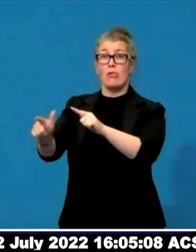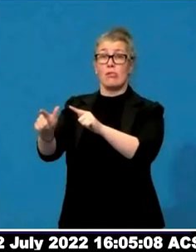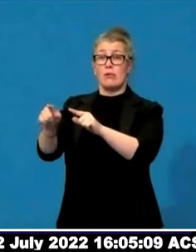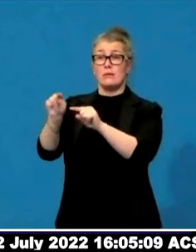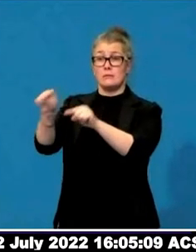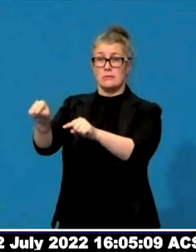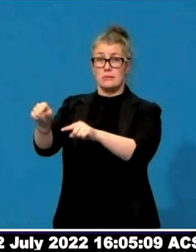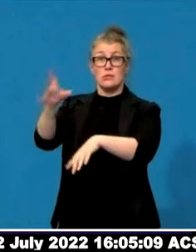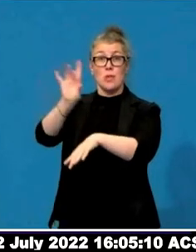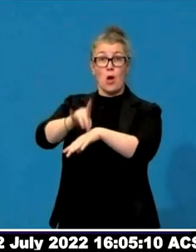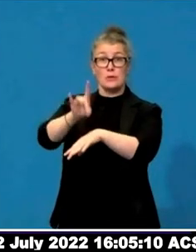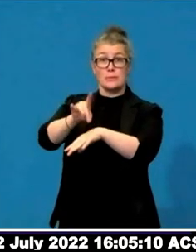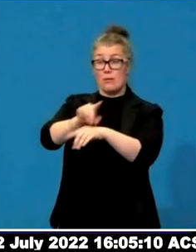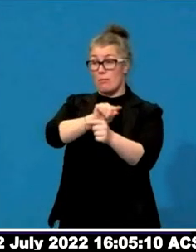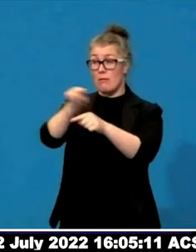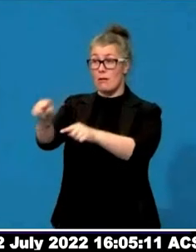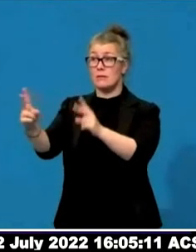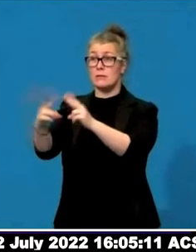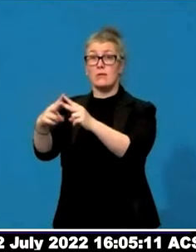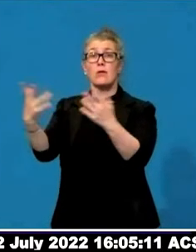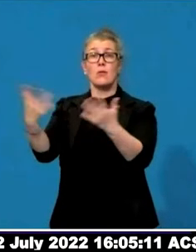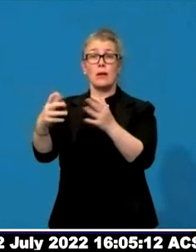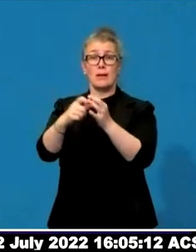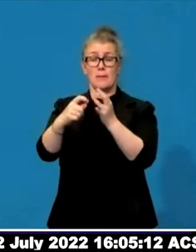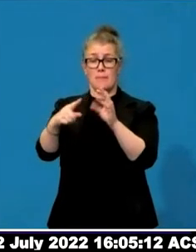because he was unwell? Yes.